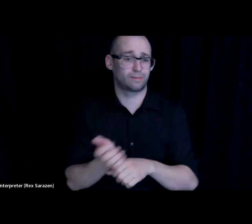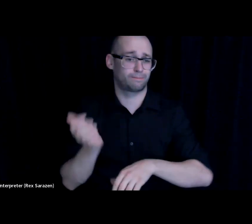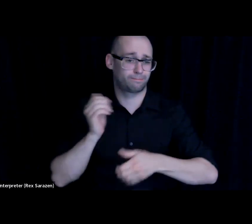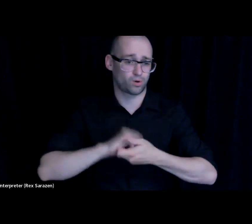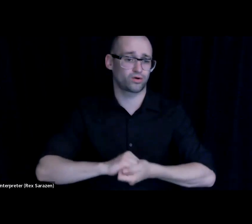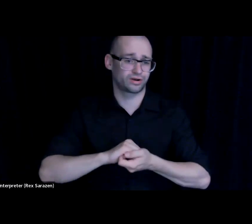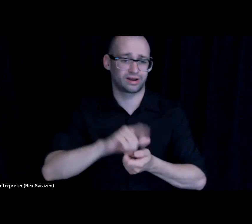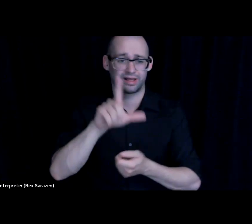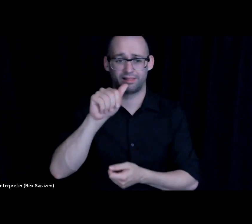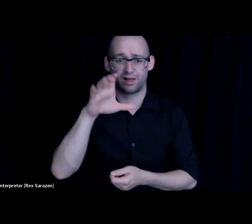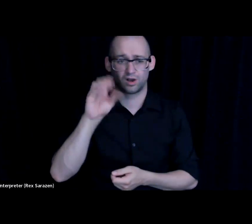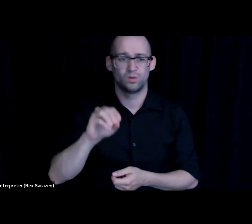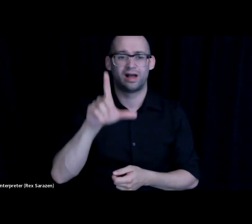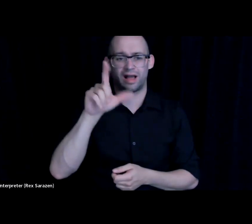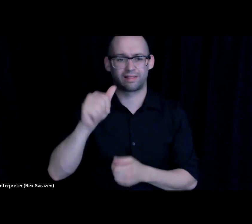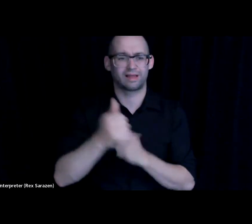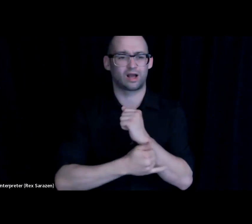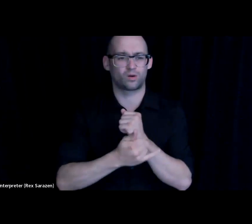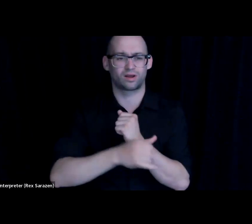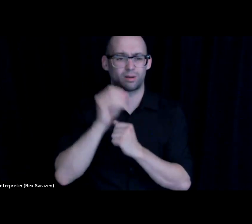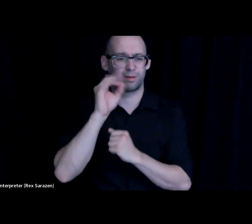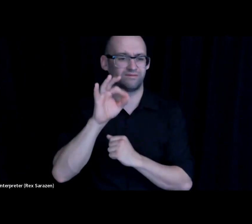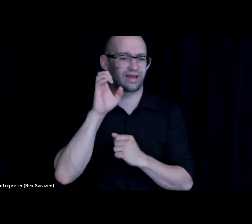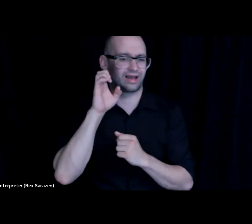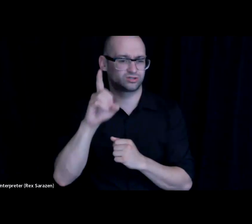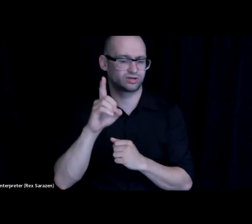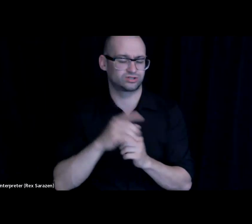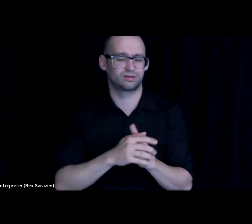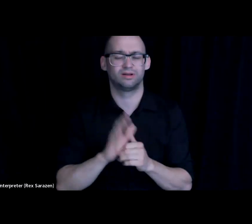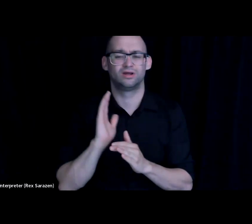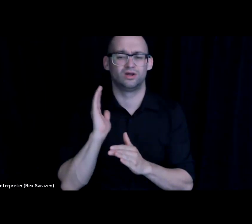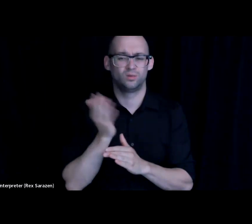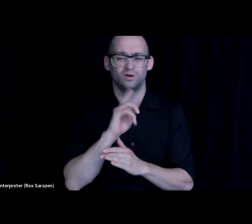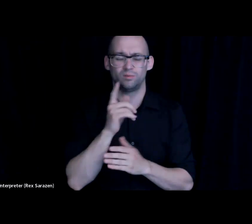La County Office of Education, we're helping our community members understand what's happening